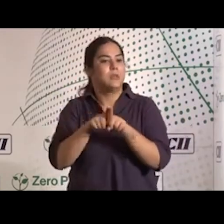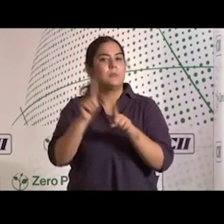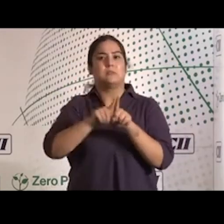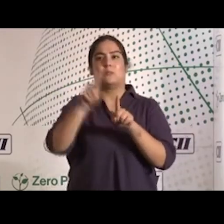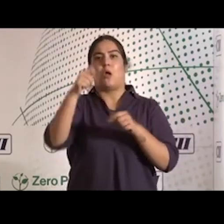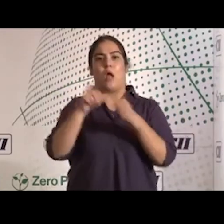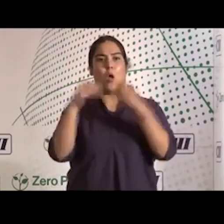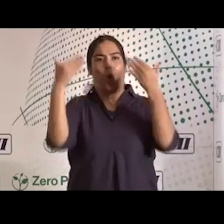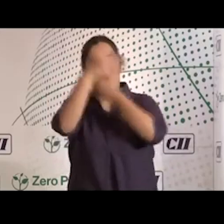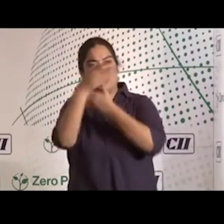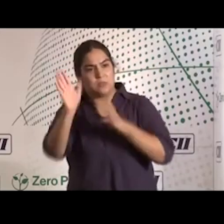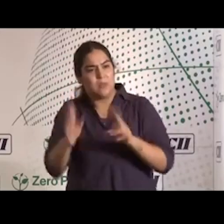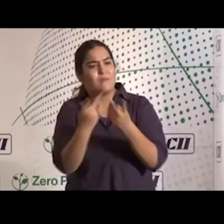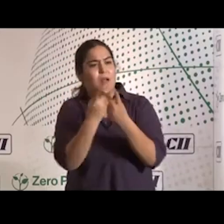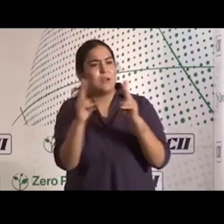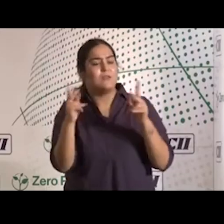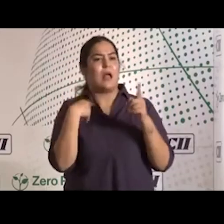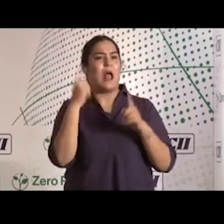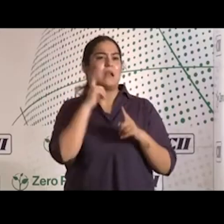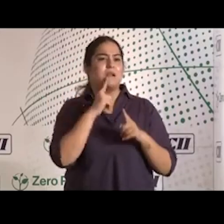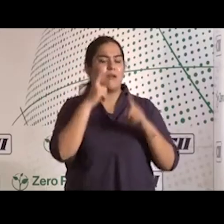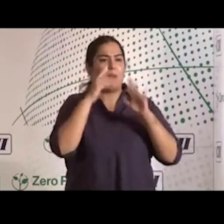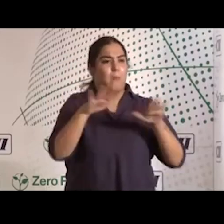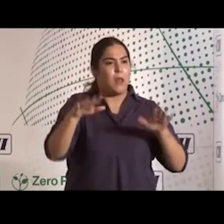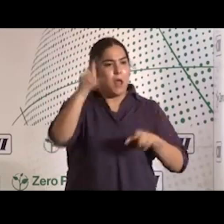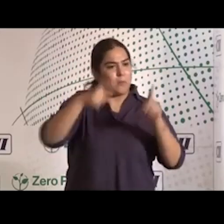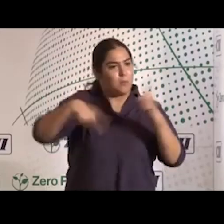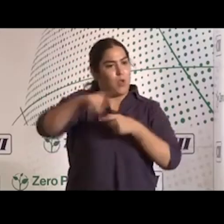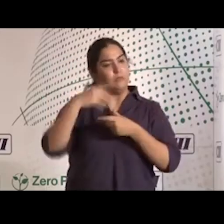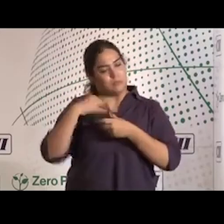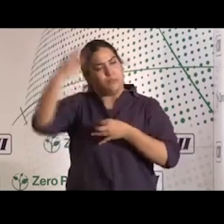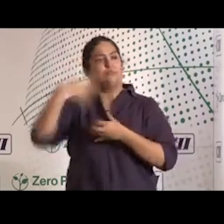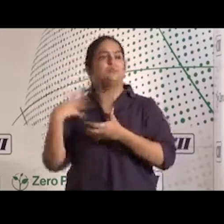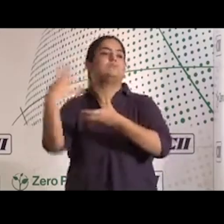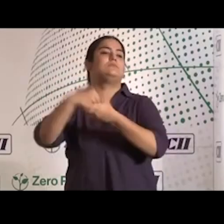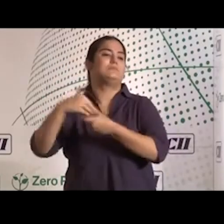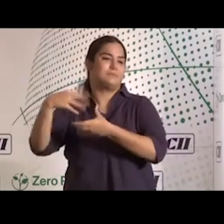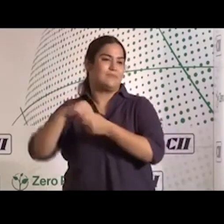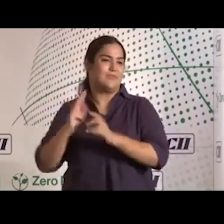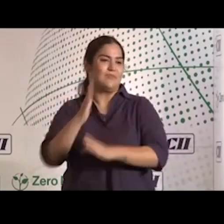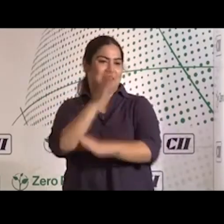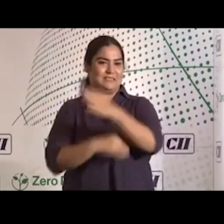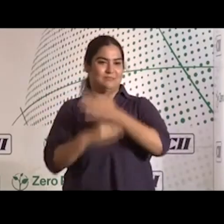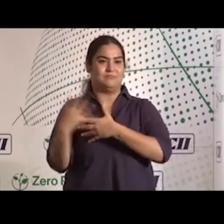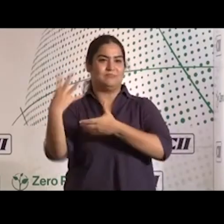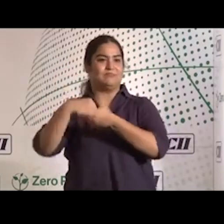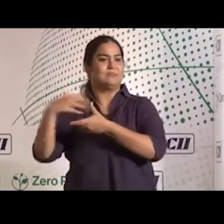We don't have people who are blind in the room. So there are other types of it is and we are fully aware of this and